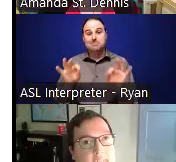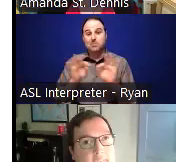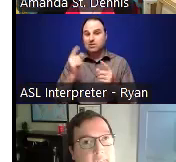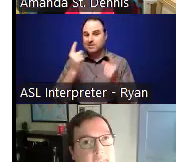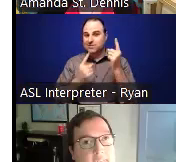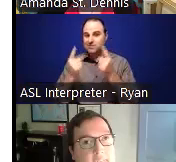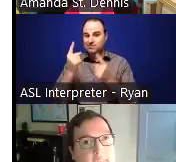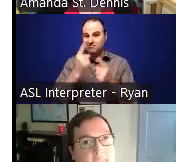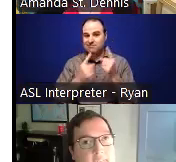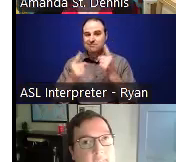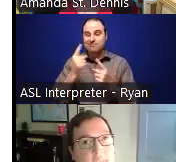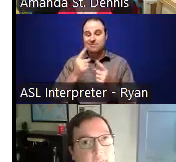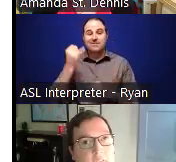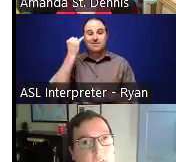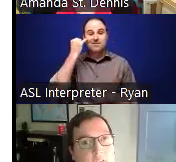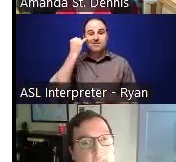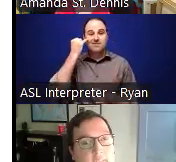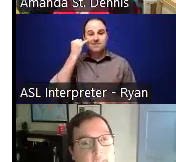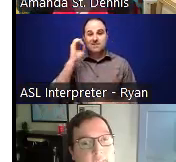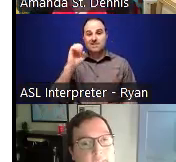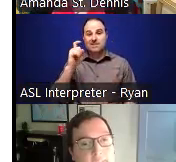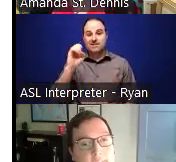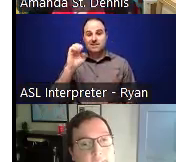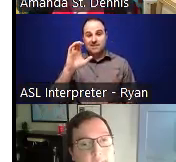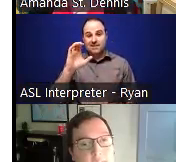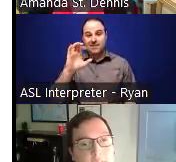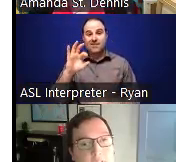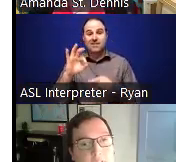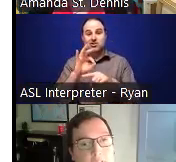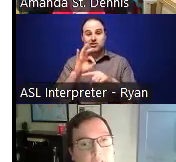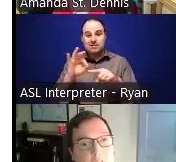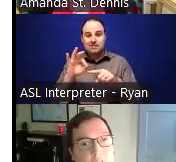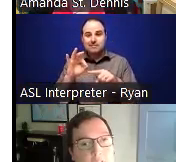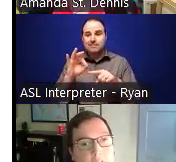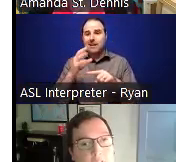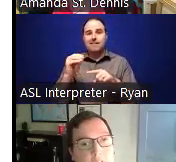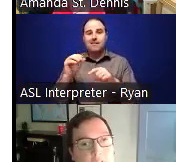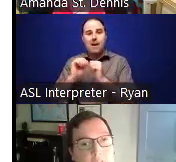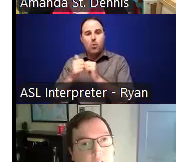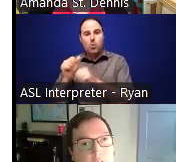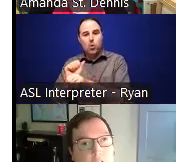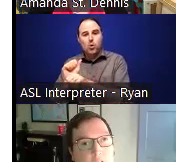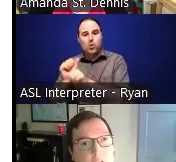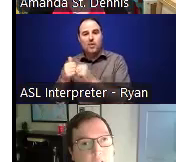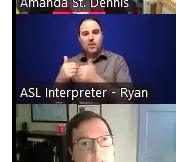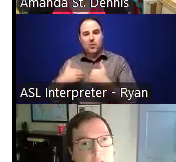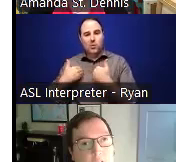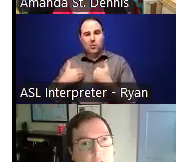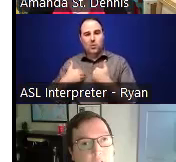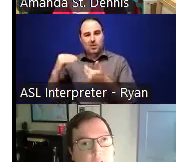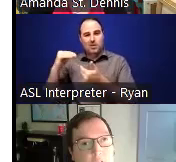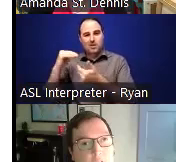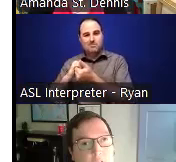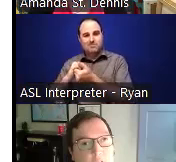about executive functioning and how to work with youth partners regarding with making sure to